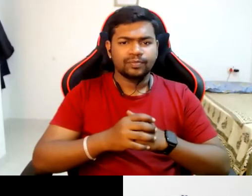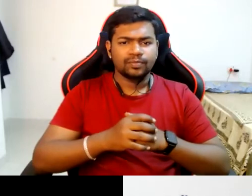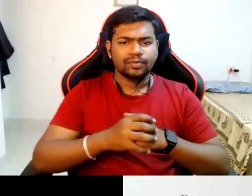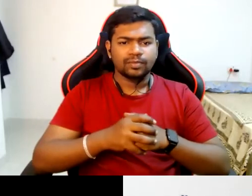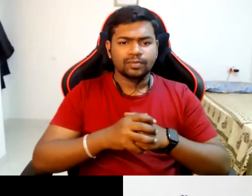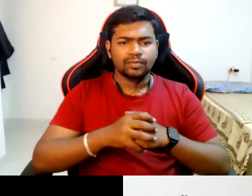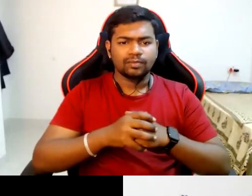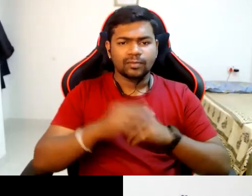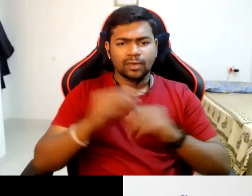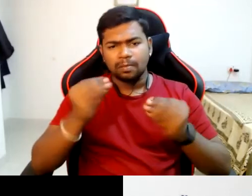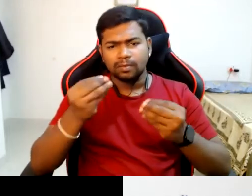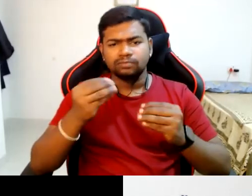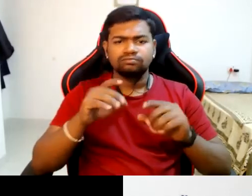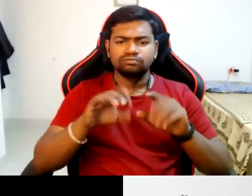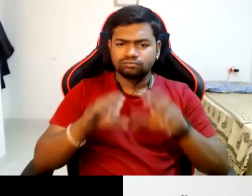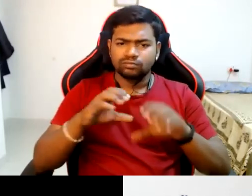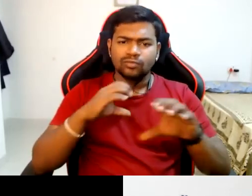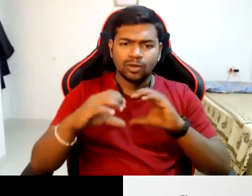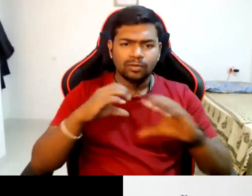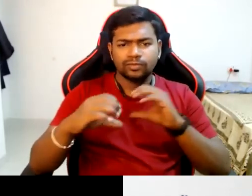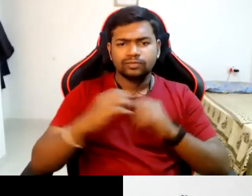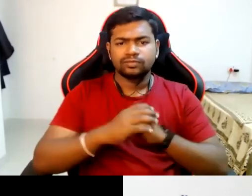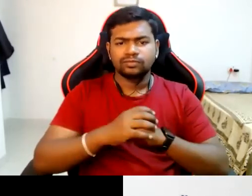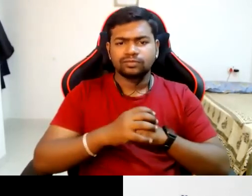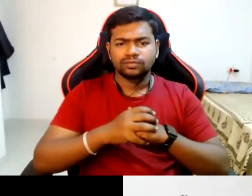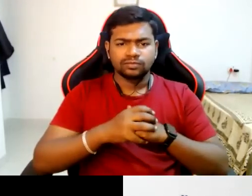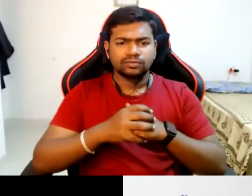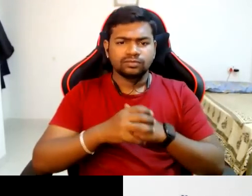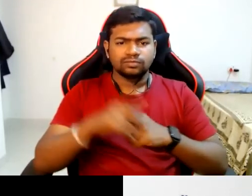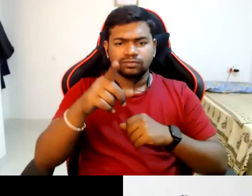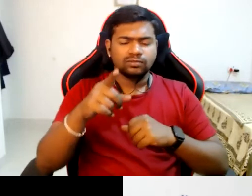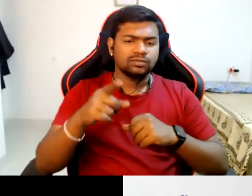hindrance. And so I took out my admission in electronics engineering